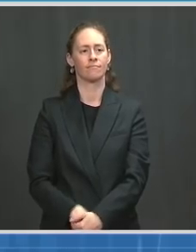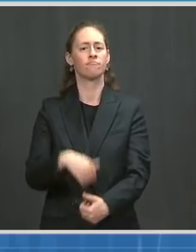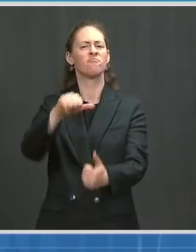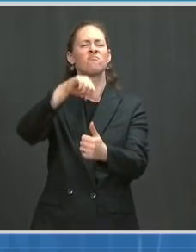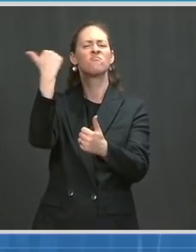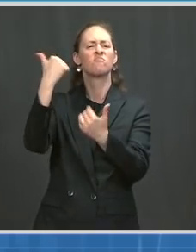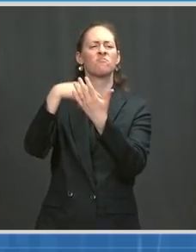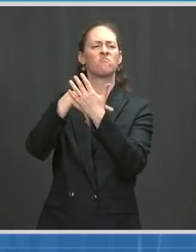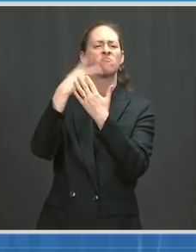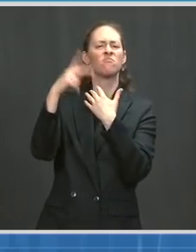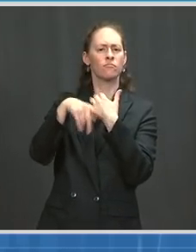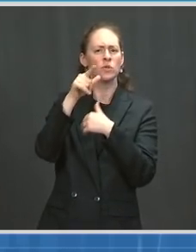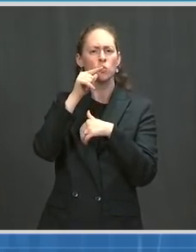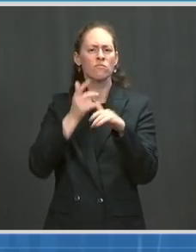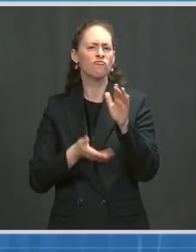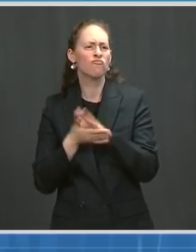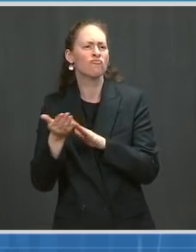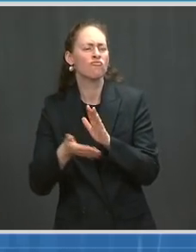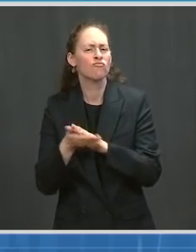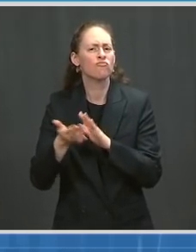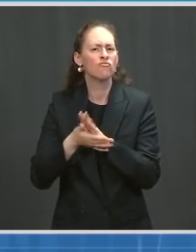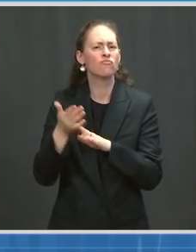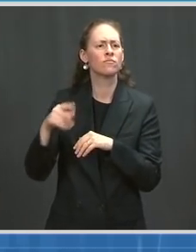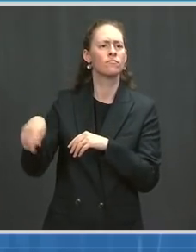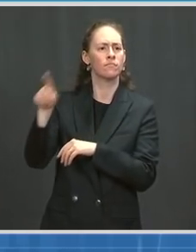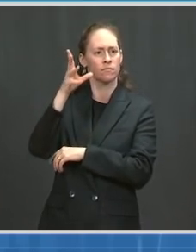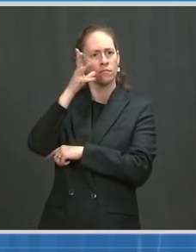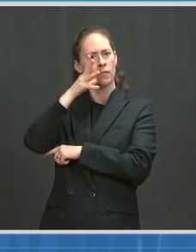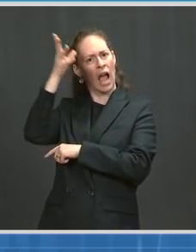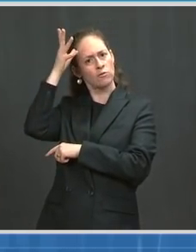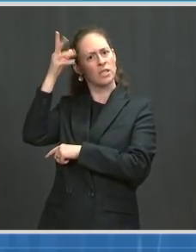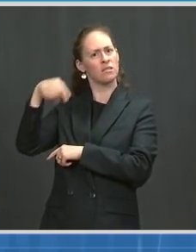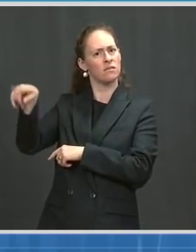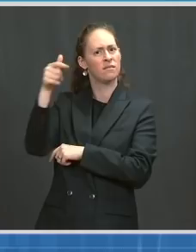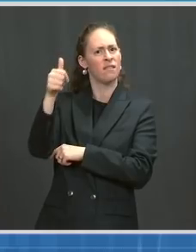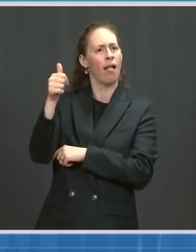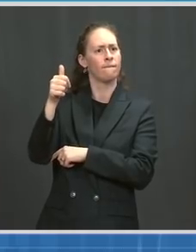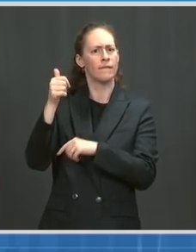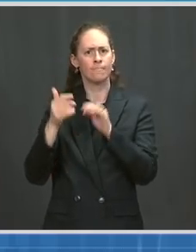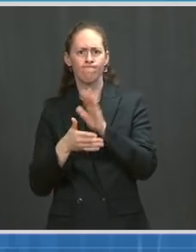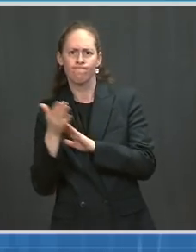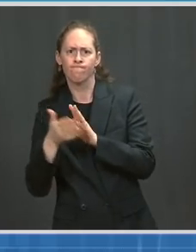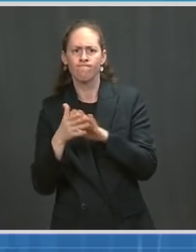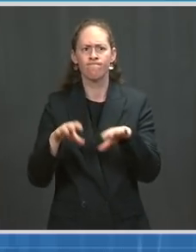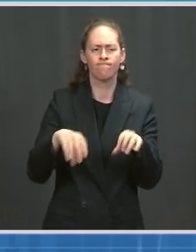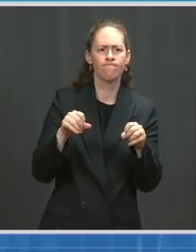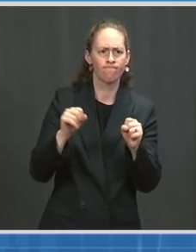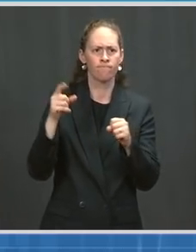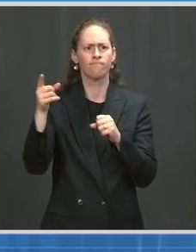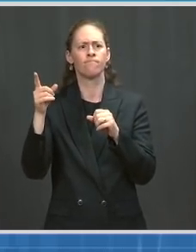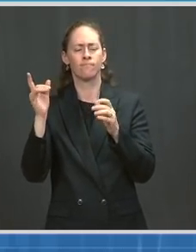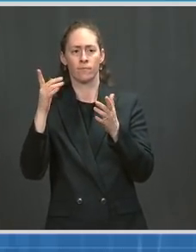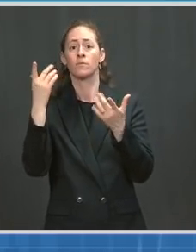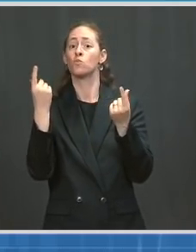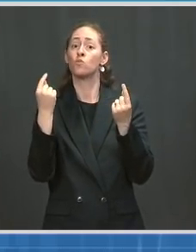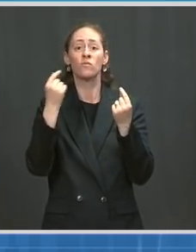they have engaged hundreds of thousands of patients -- of parents online about their questions about vaccines, any concerns they may have,